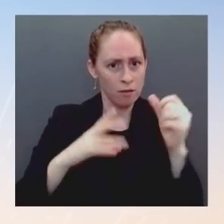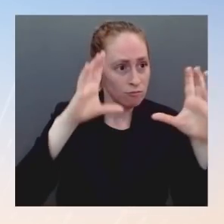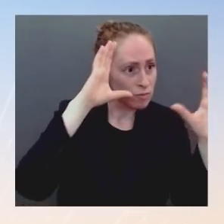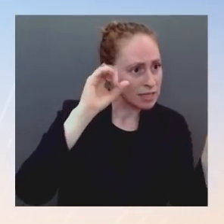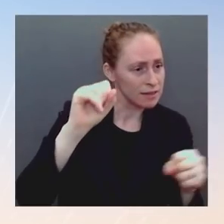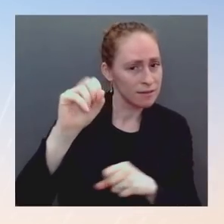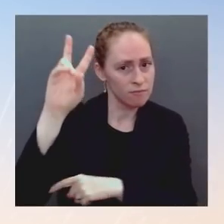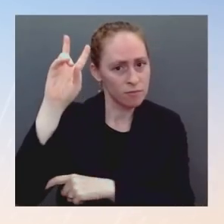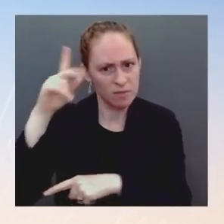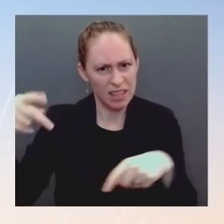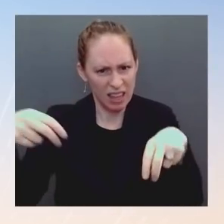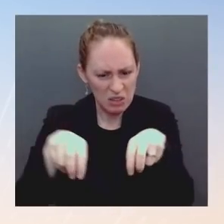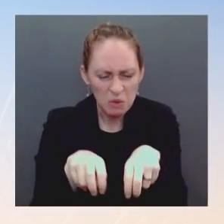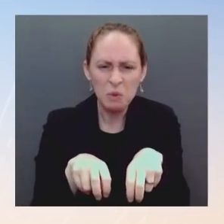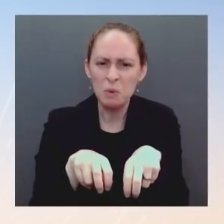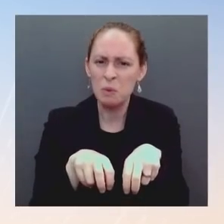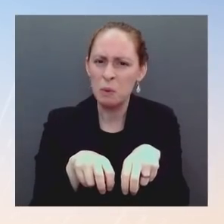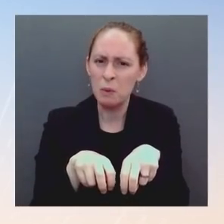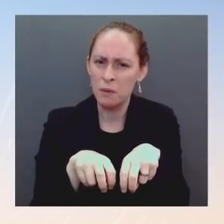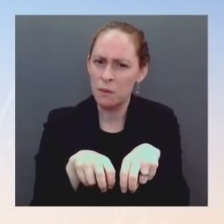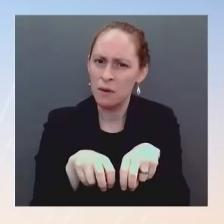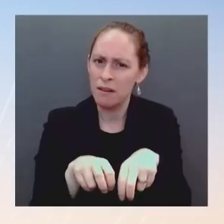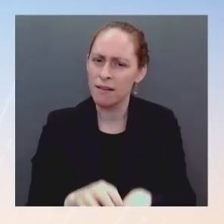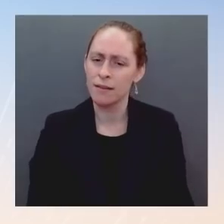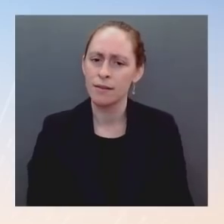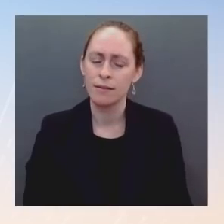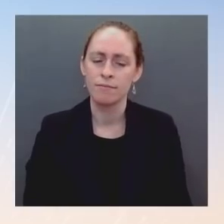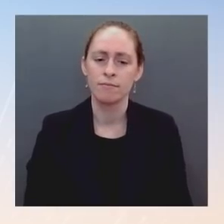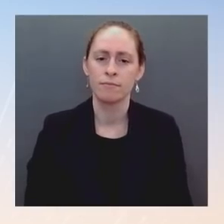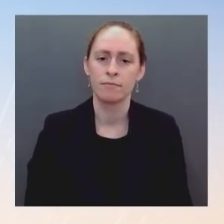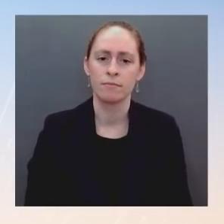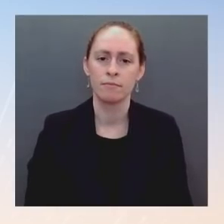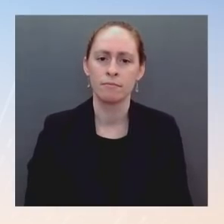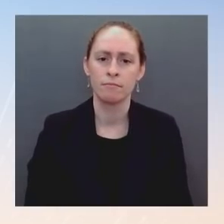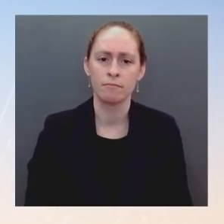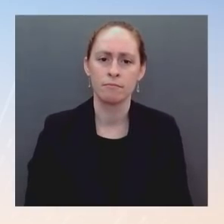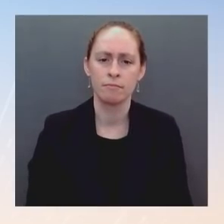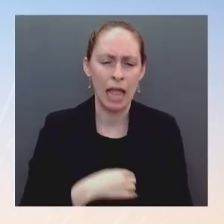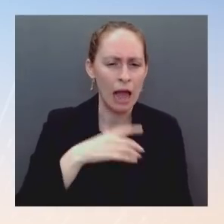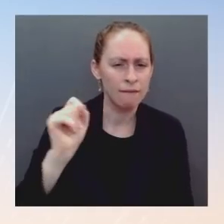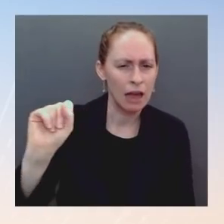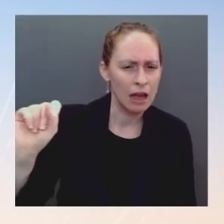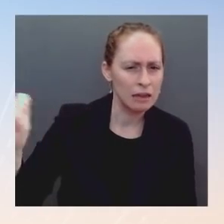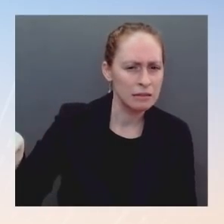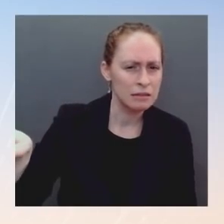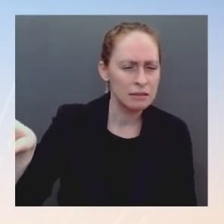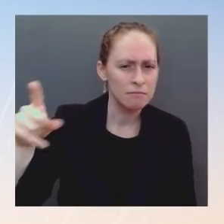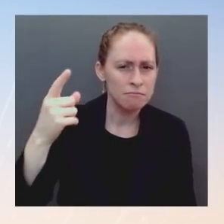more specifics of additional speakers. The Press: And, finally, can you give us any update on the Build Back Better negotiations?